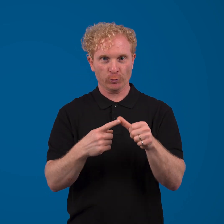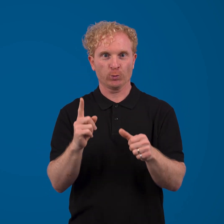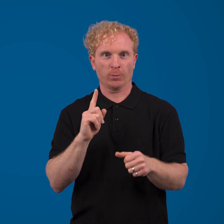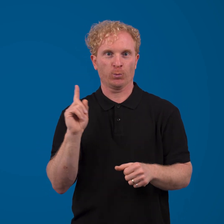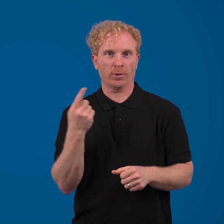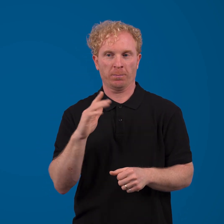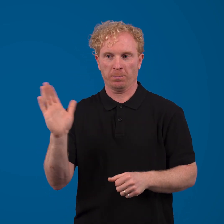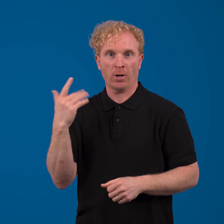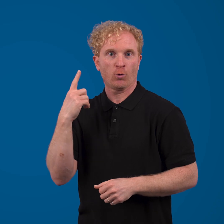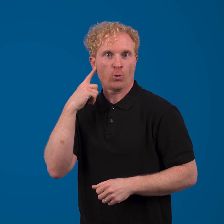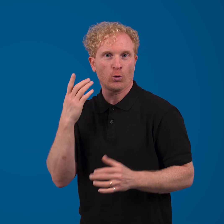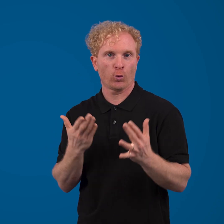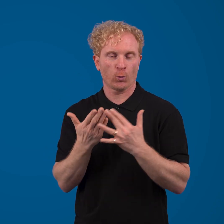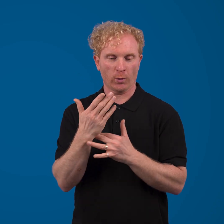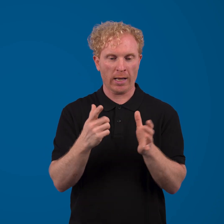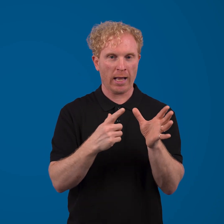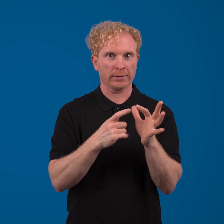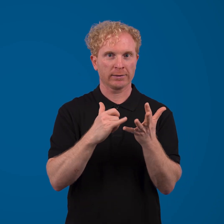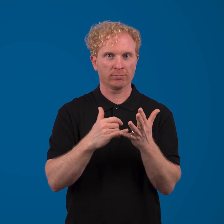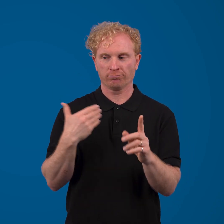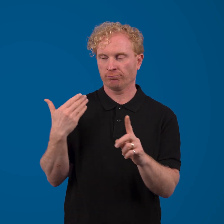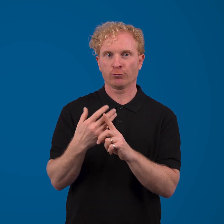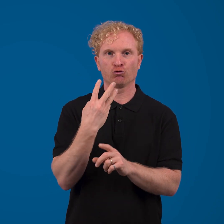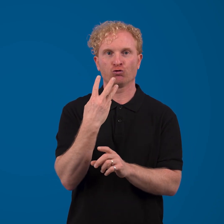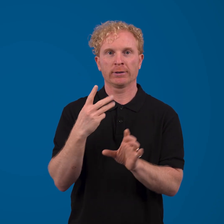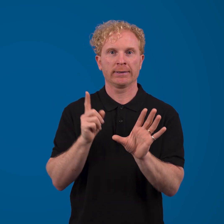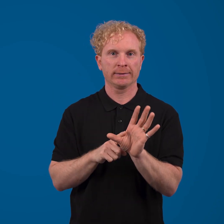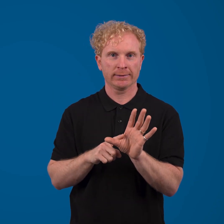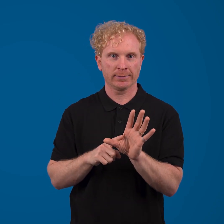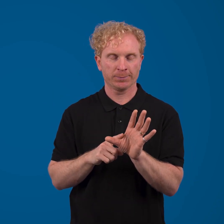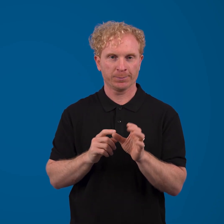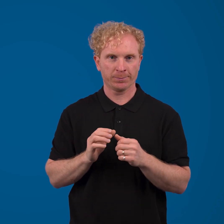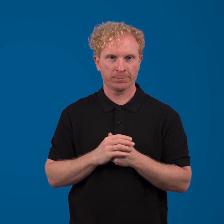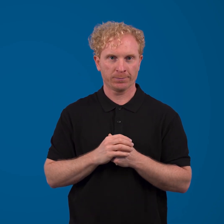to respond to what we have heard through the first three years of ADS.